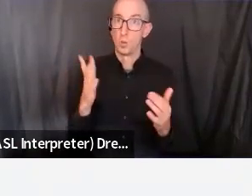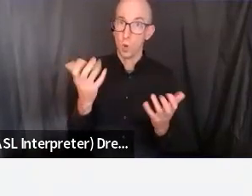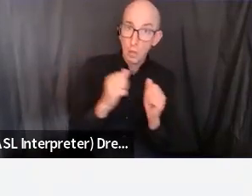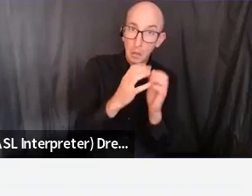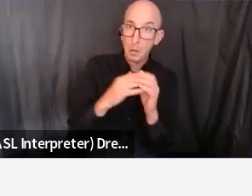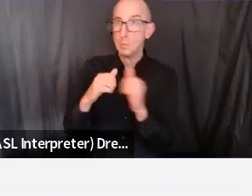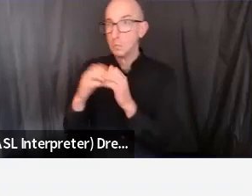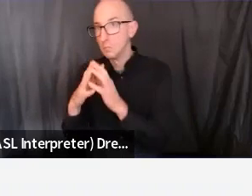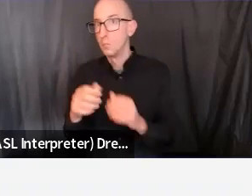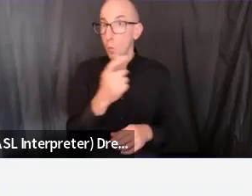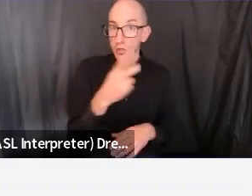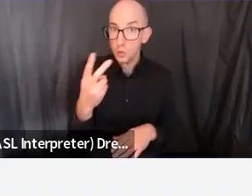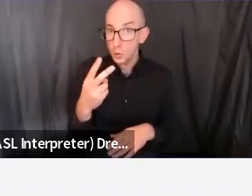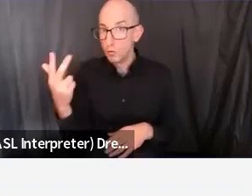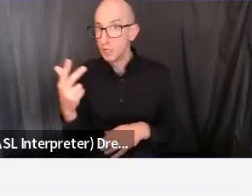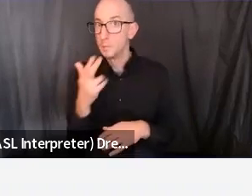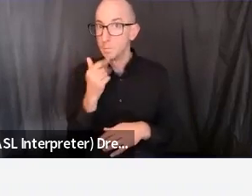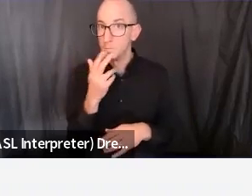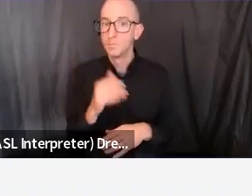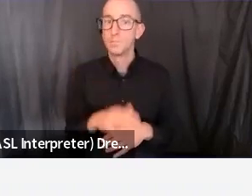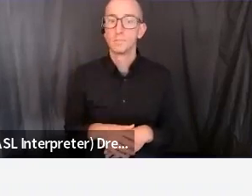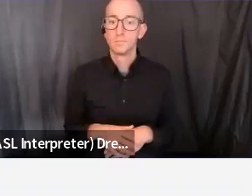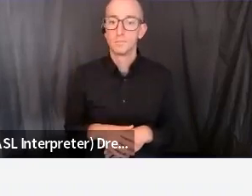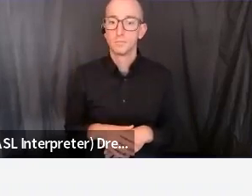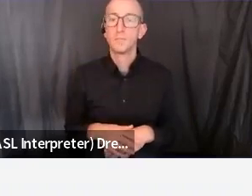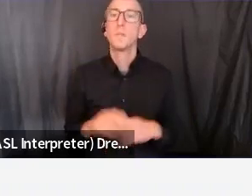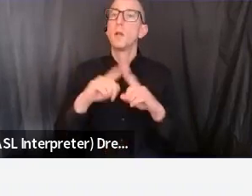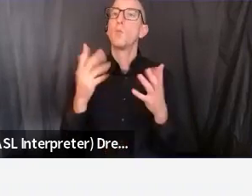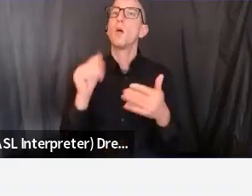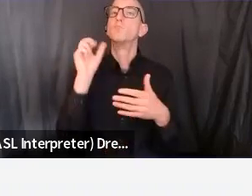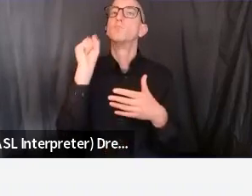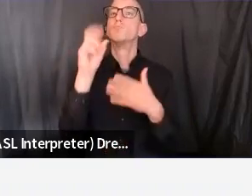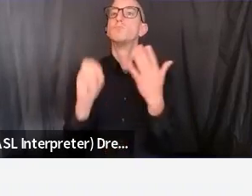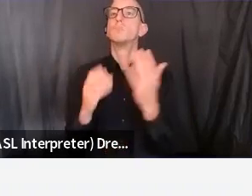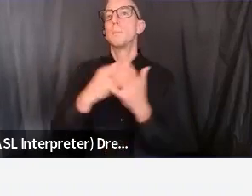Carl Moyer Air Quality Standard Attainment Program provides funding for cleaner than